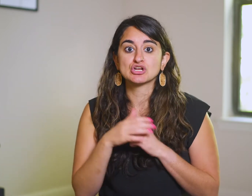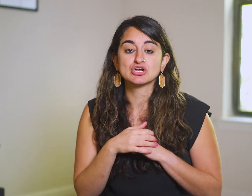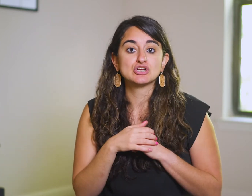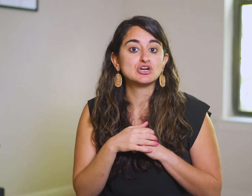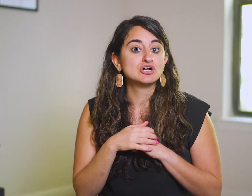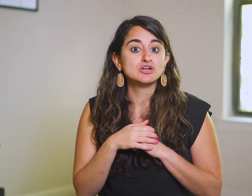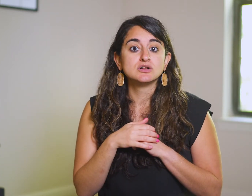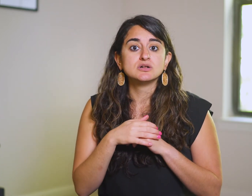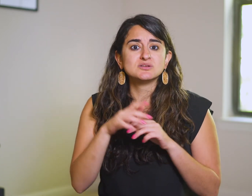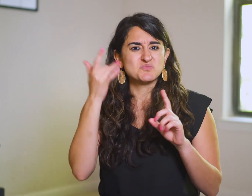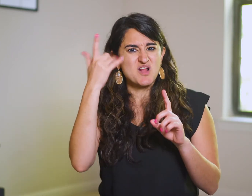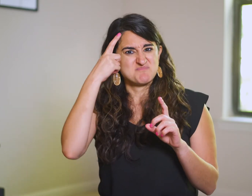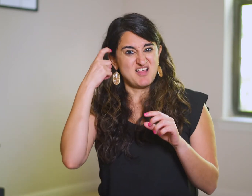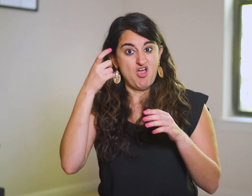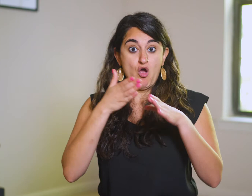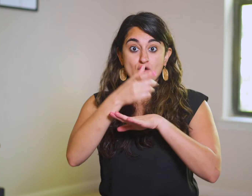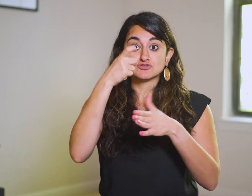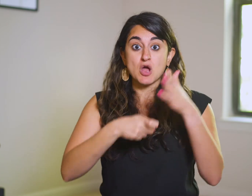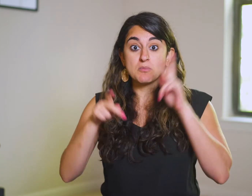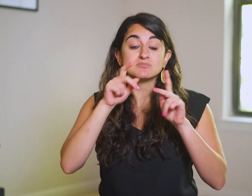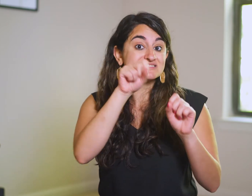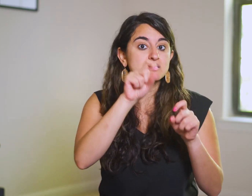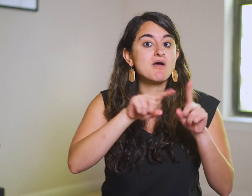This is not only because they overcharge people,